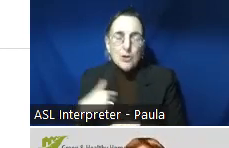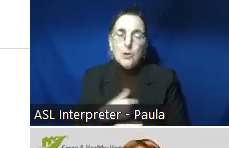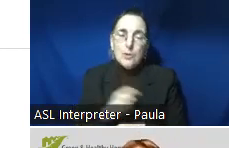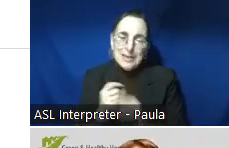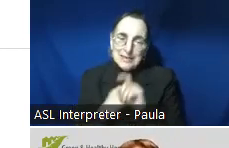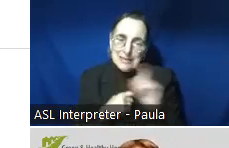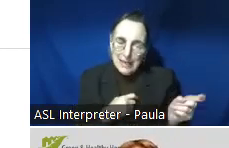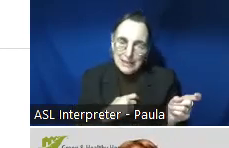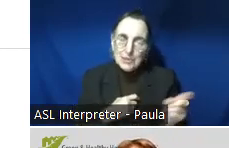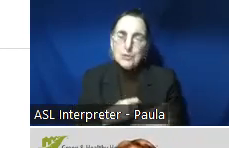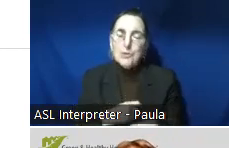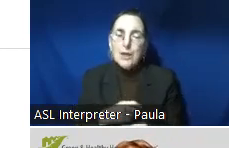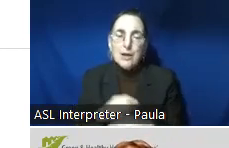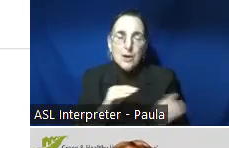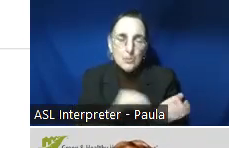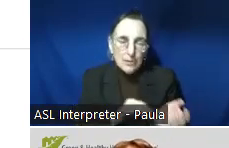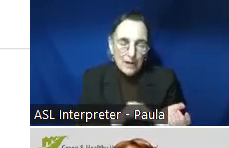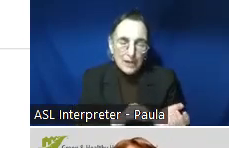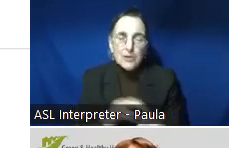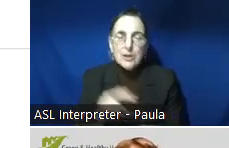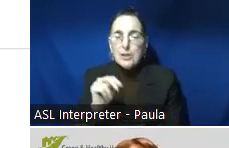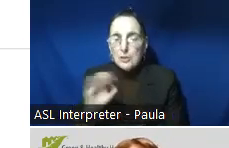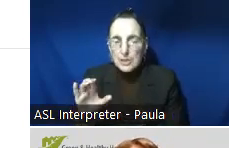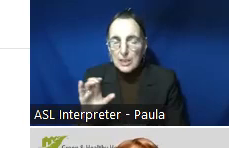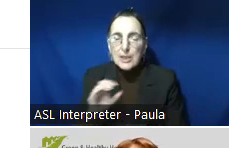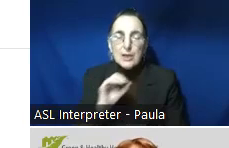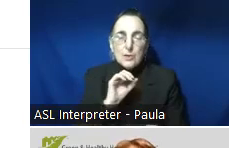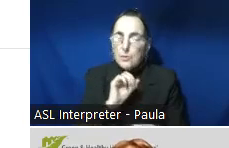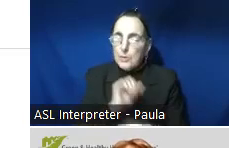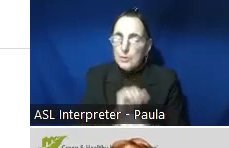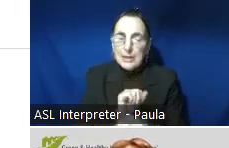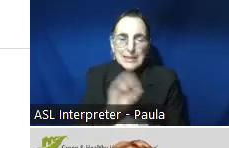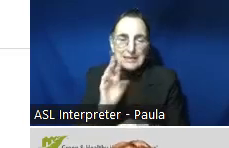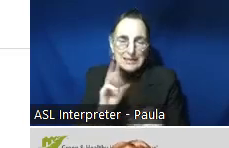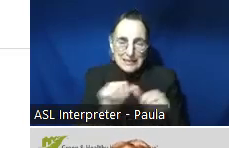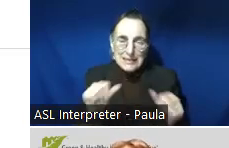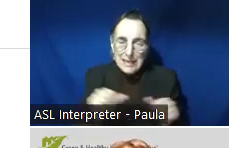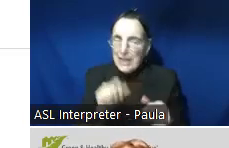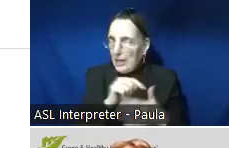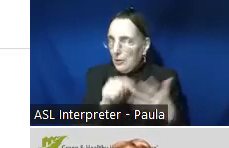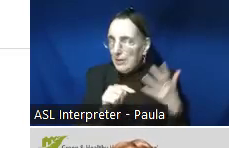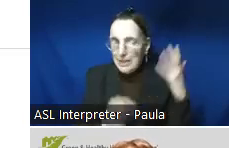Carolina, we worked in six areas, wake, Durham, Orange, Guilford, and Forsyth,